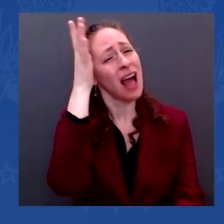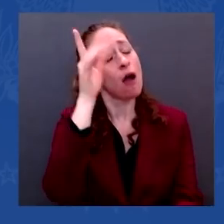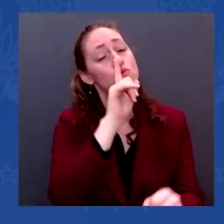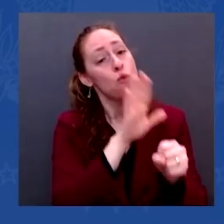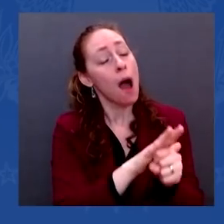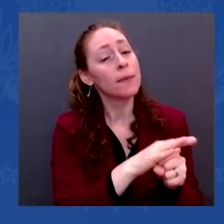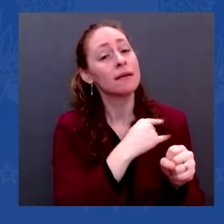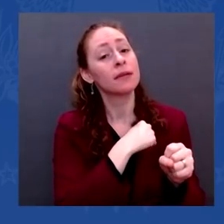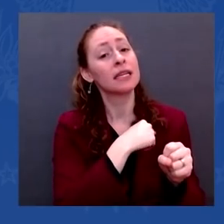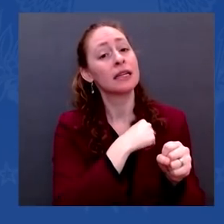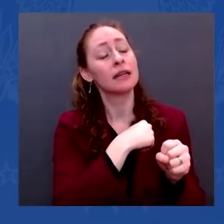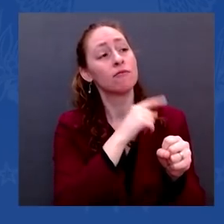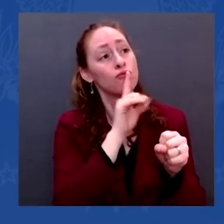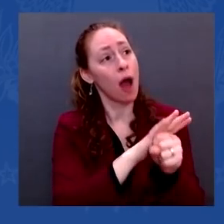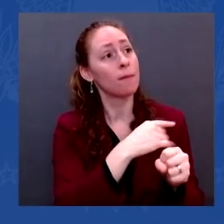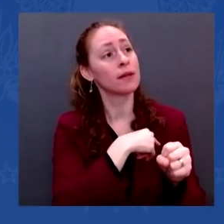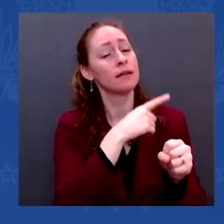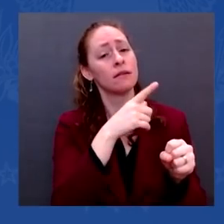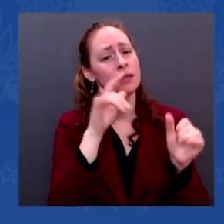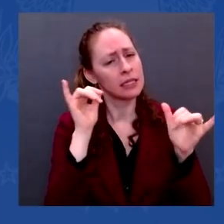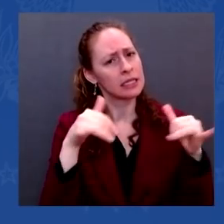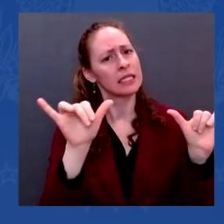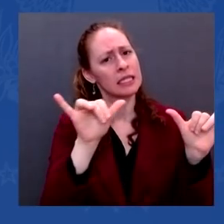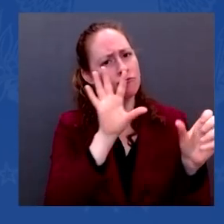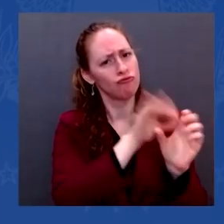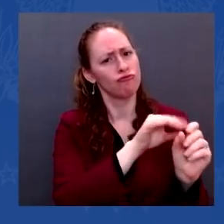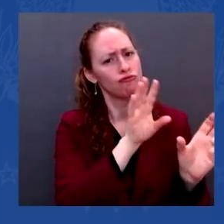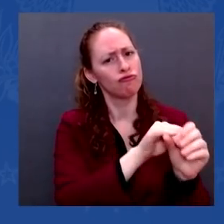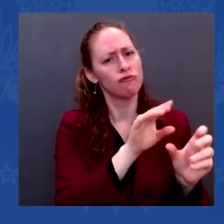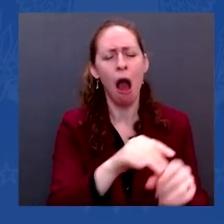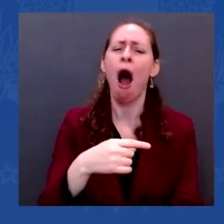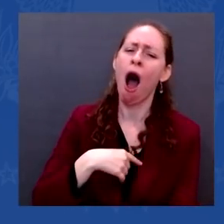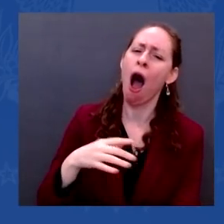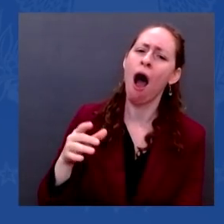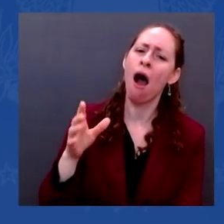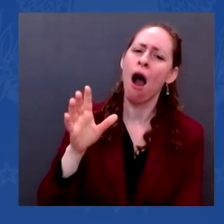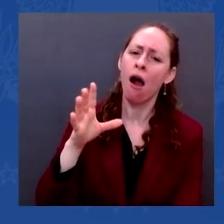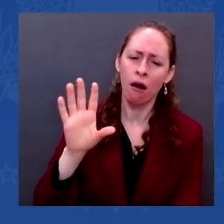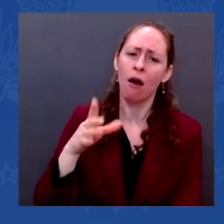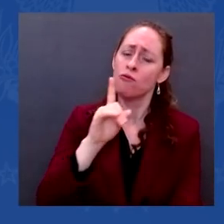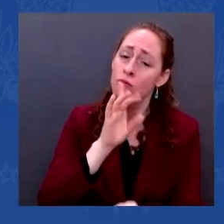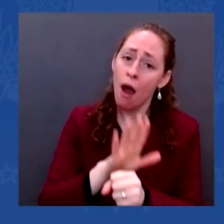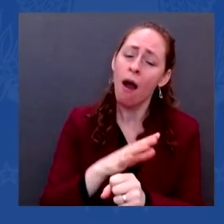He said, "No, dad, promise me. Give me your word as a Biden that you're going to stay engaged."